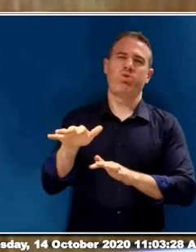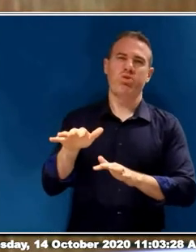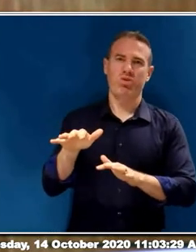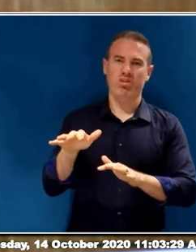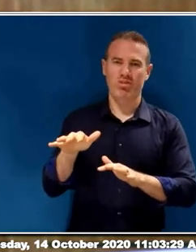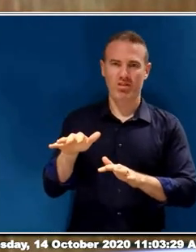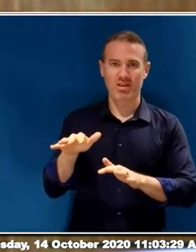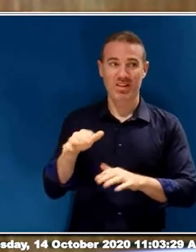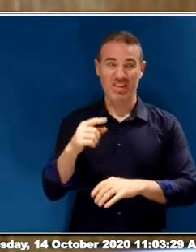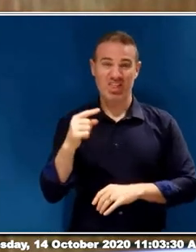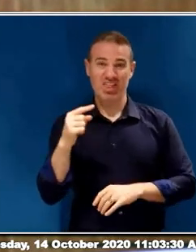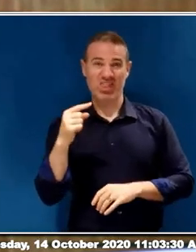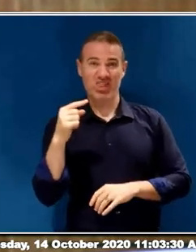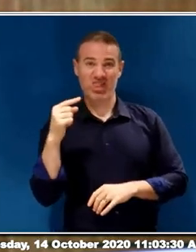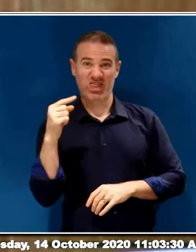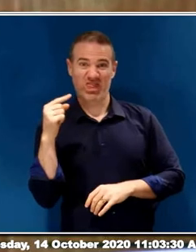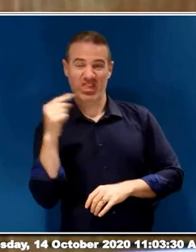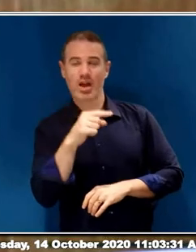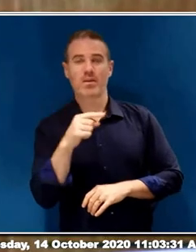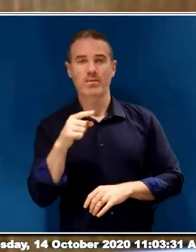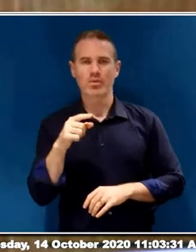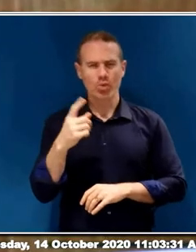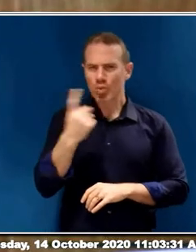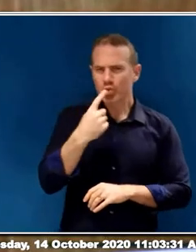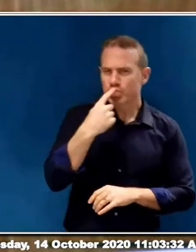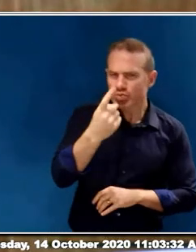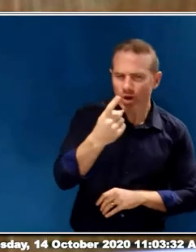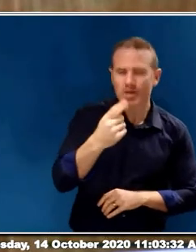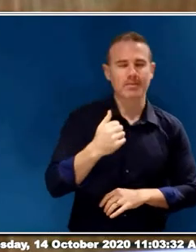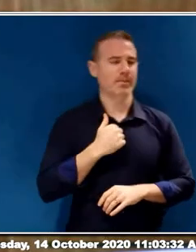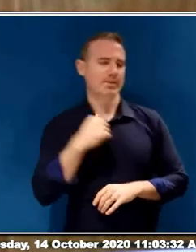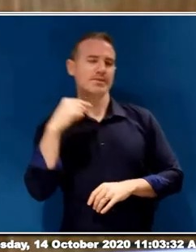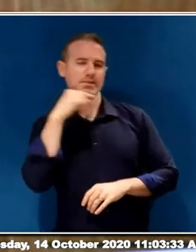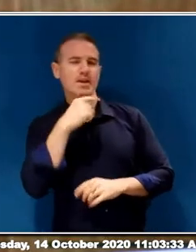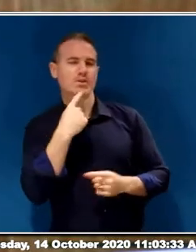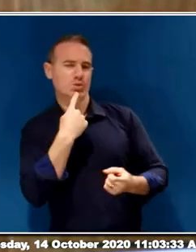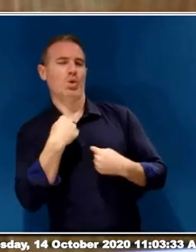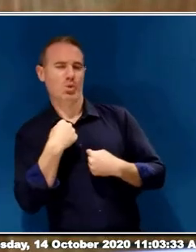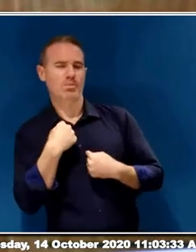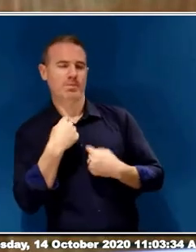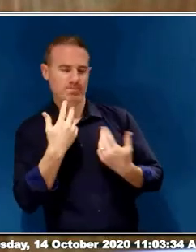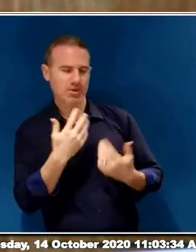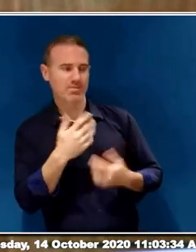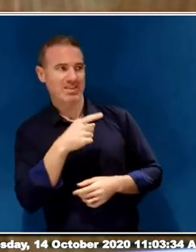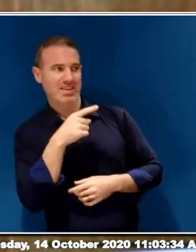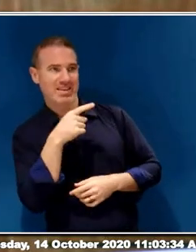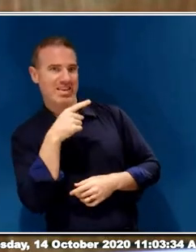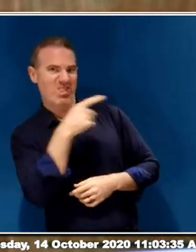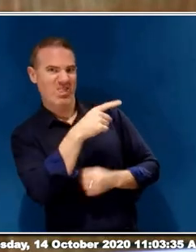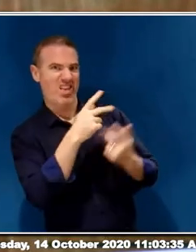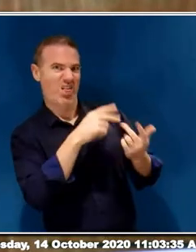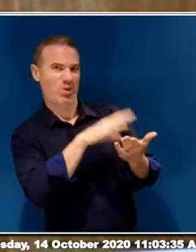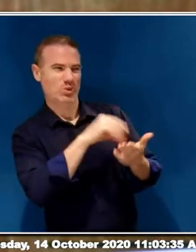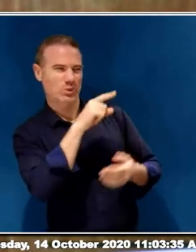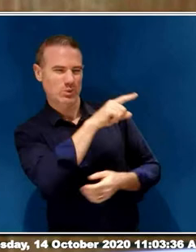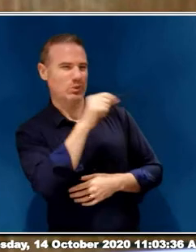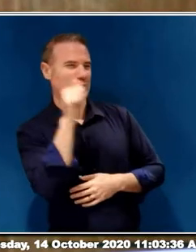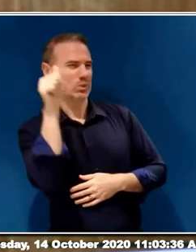From Kobe, started to poke the bear and antagonise him knowing that the bear will roar quite loudly.